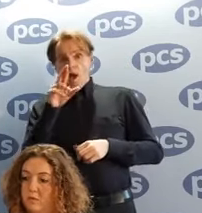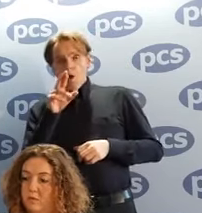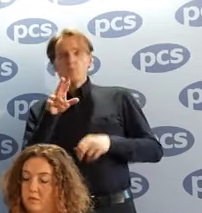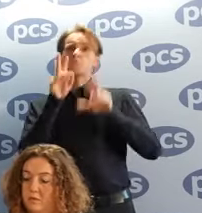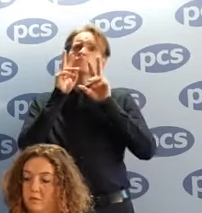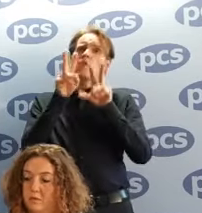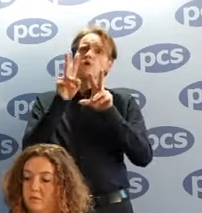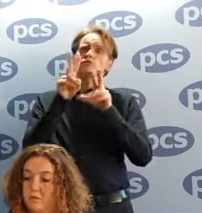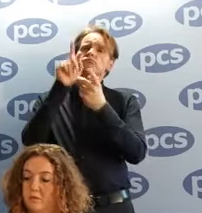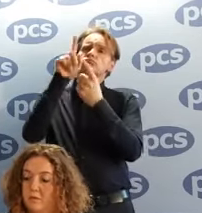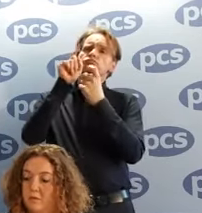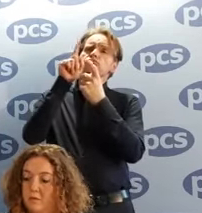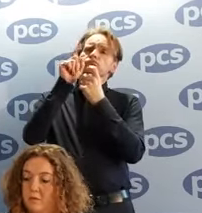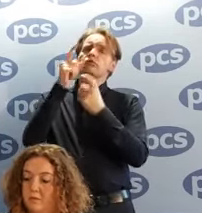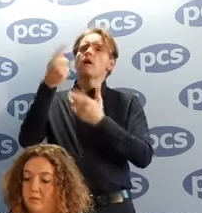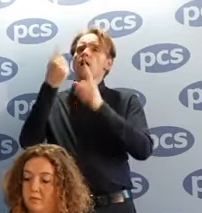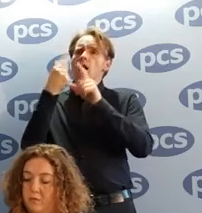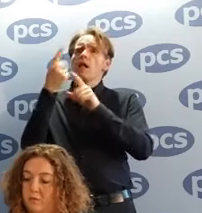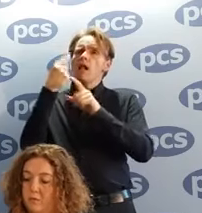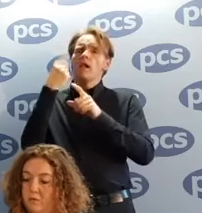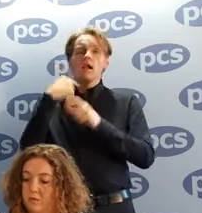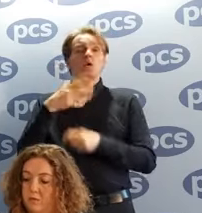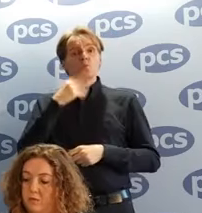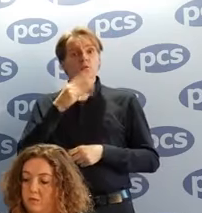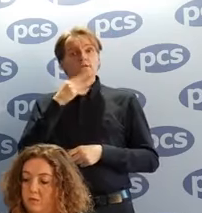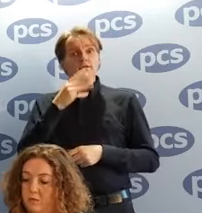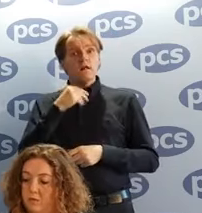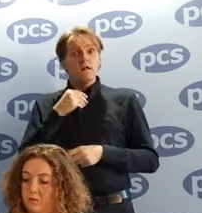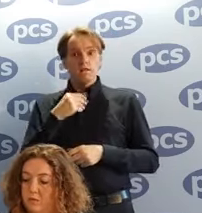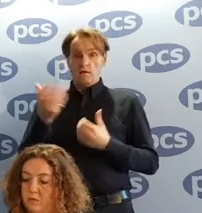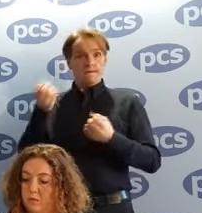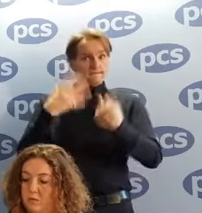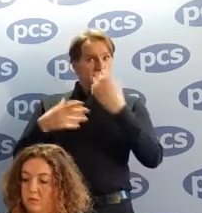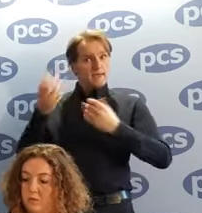sent in useful. We've had some really good feedback that people value these